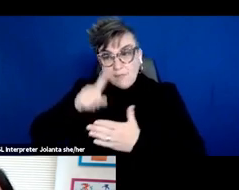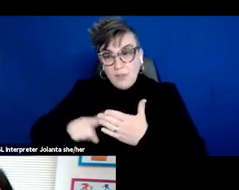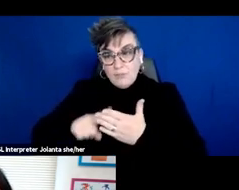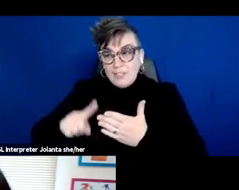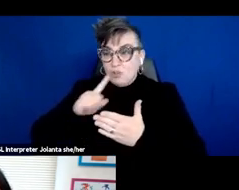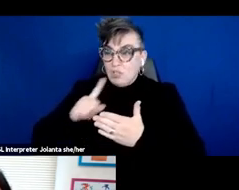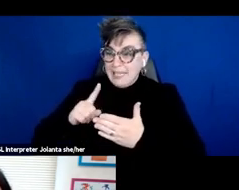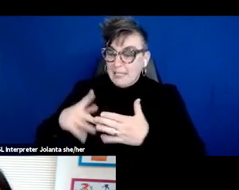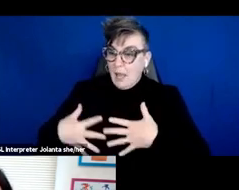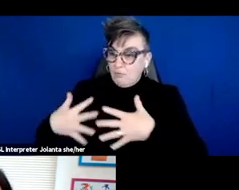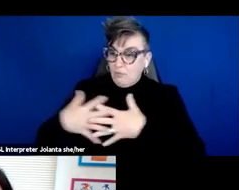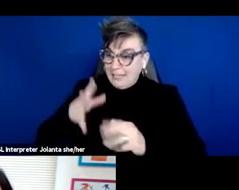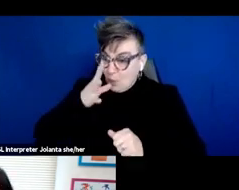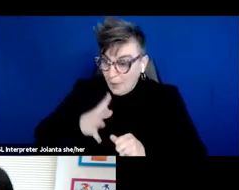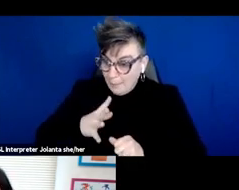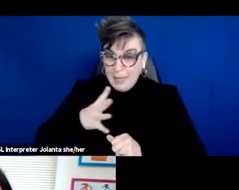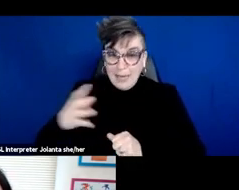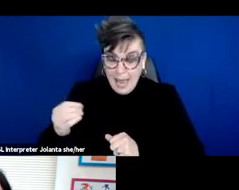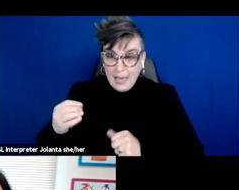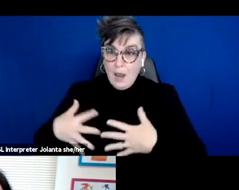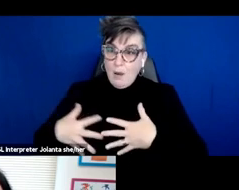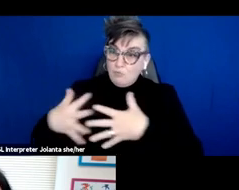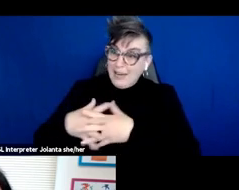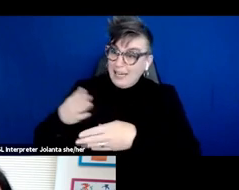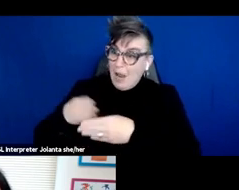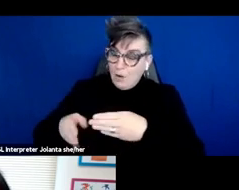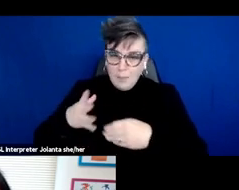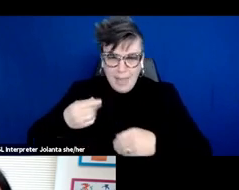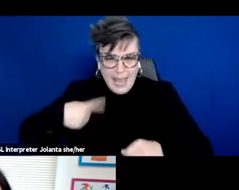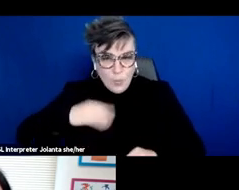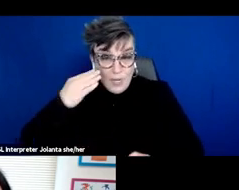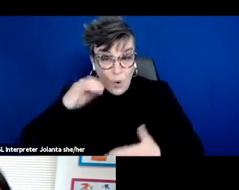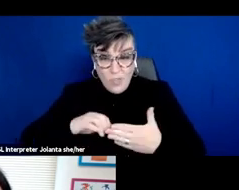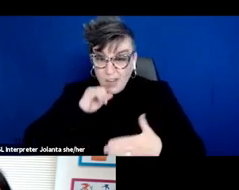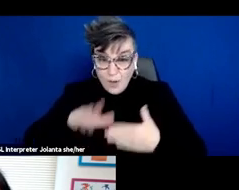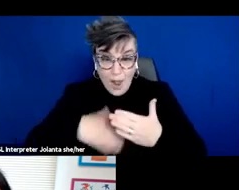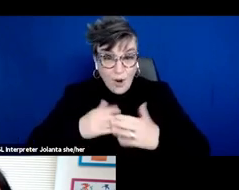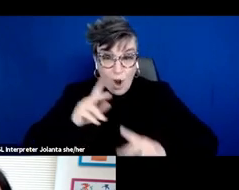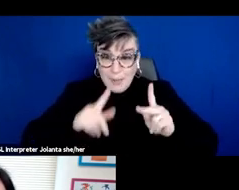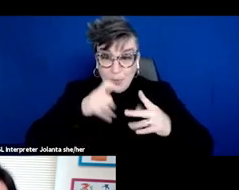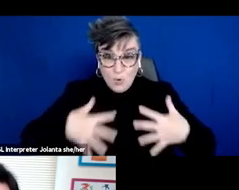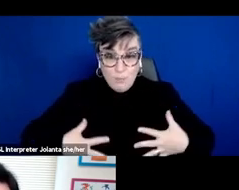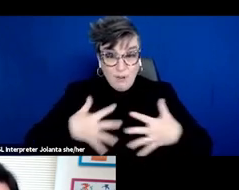that not all pregnant persons are women. And finally my experiences as a clinician, researcher